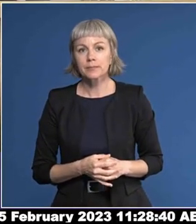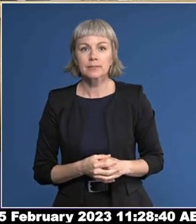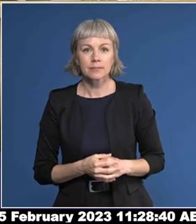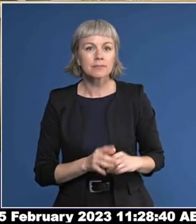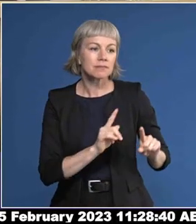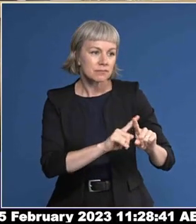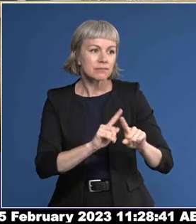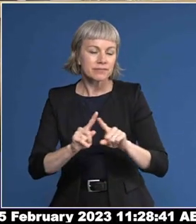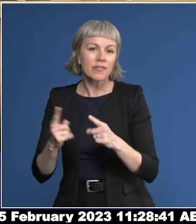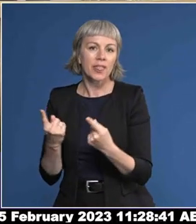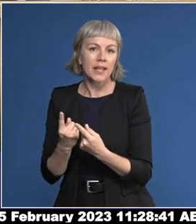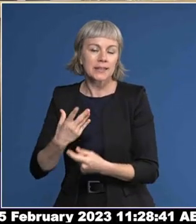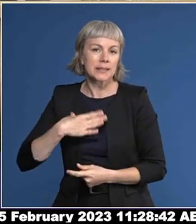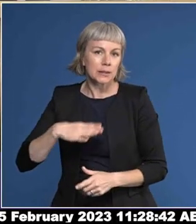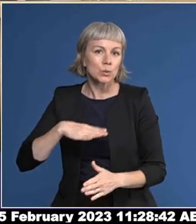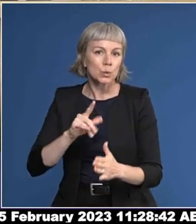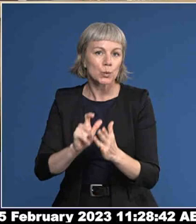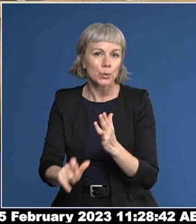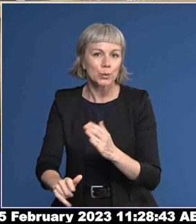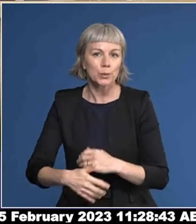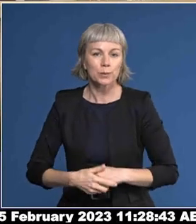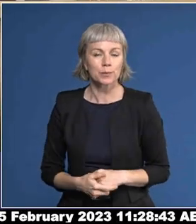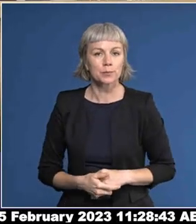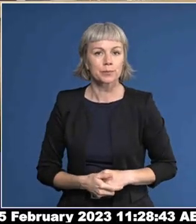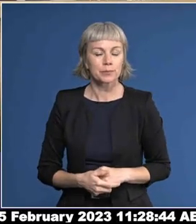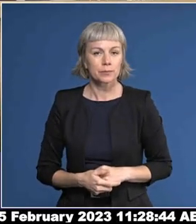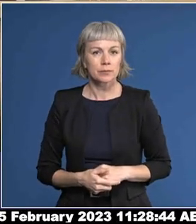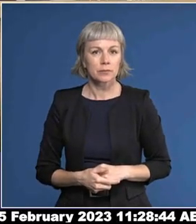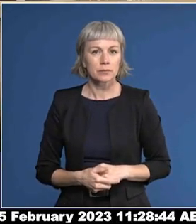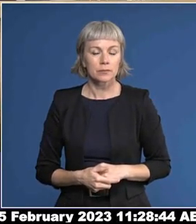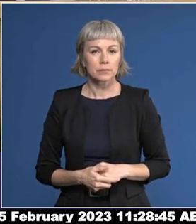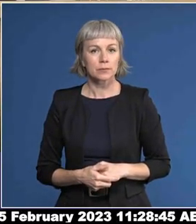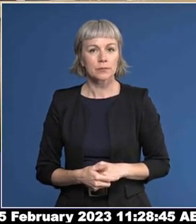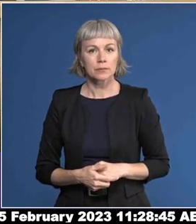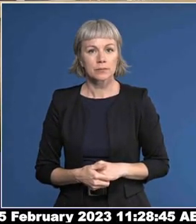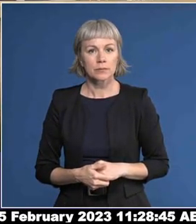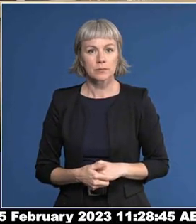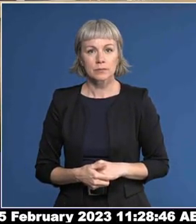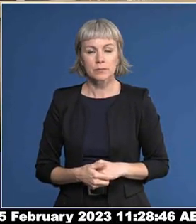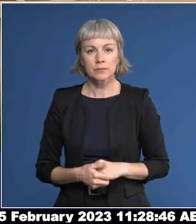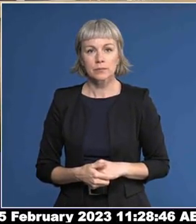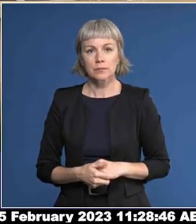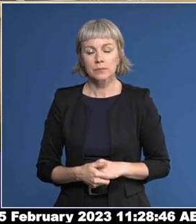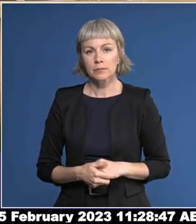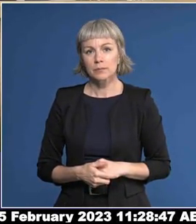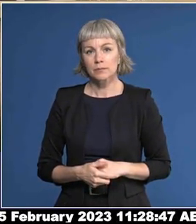It's - you know, I mean, it's not just the overarching value proposition you have as an organisation to make people want to stay with you.